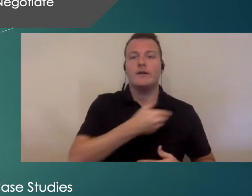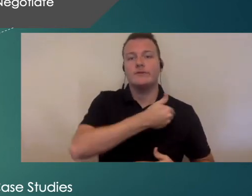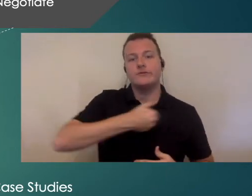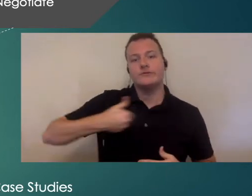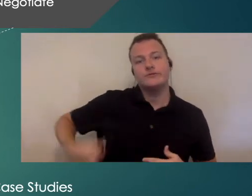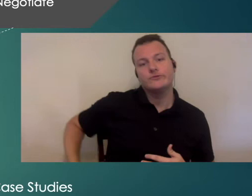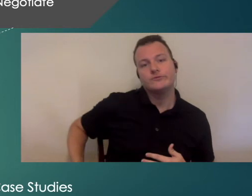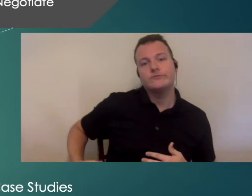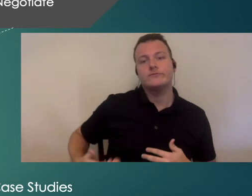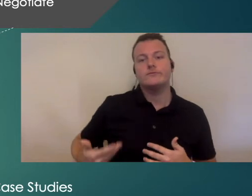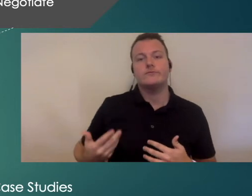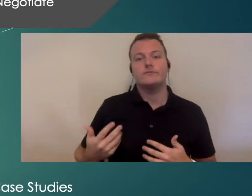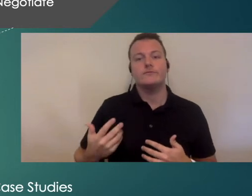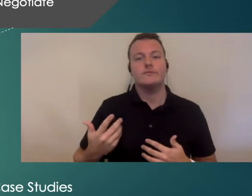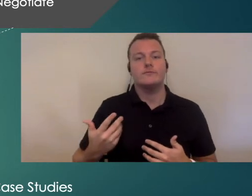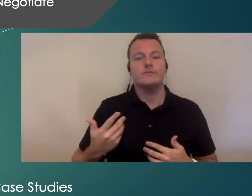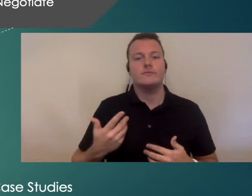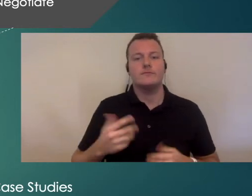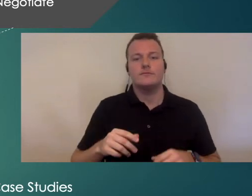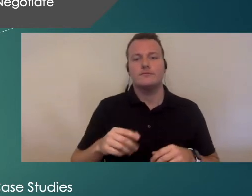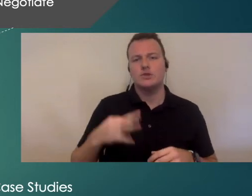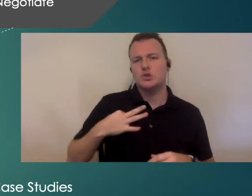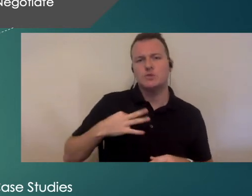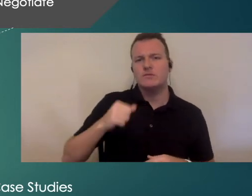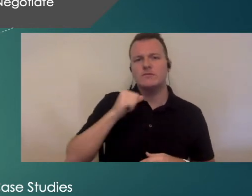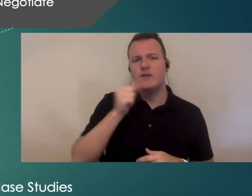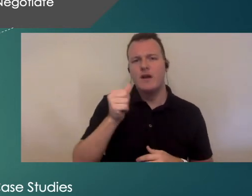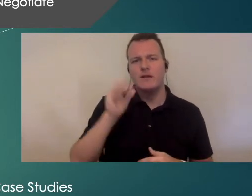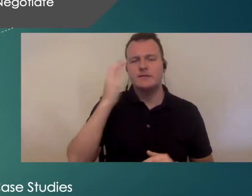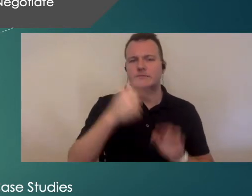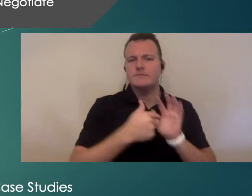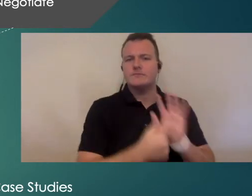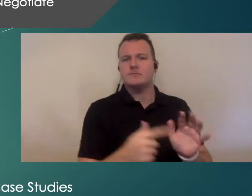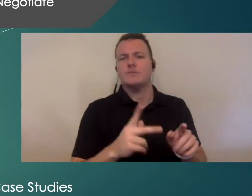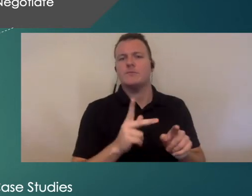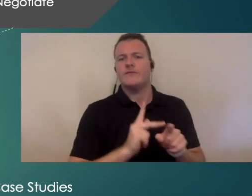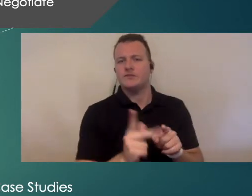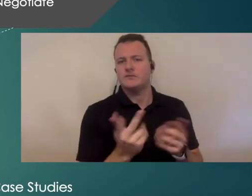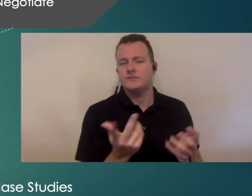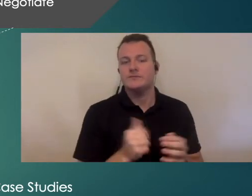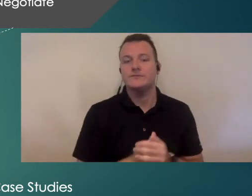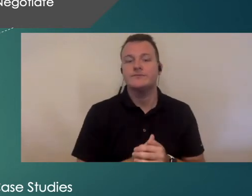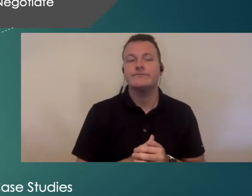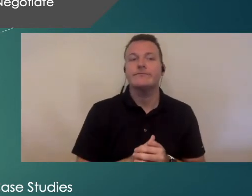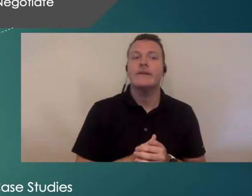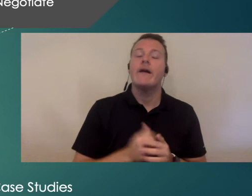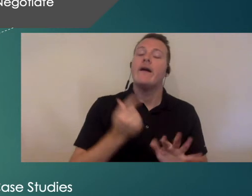shit or something along those lines. That being said, we all know it's the 21st